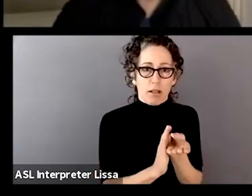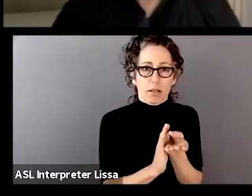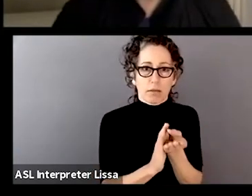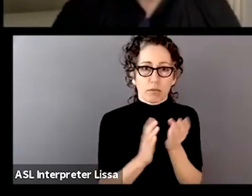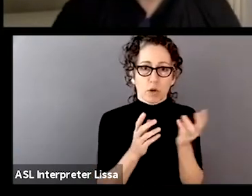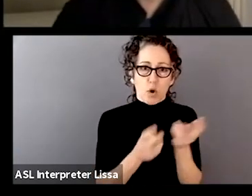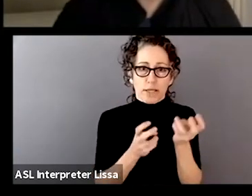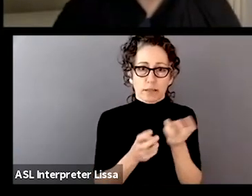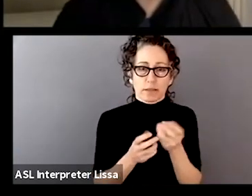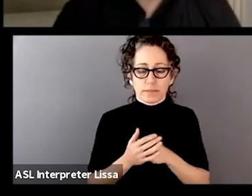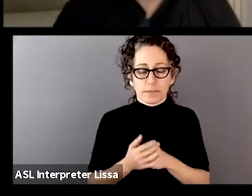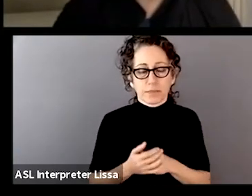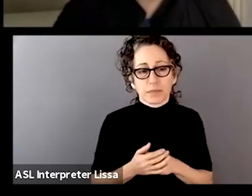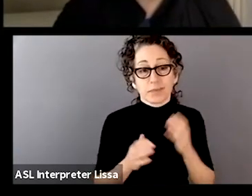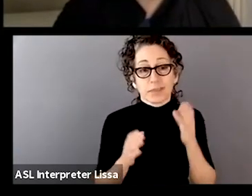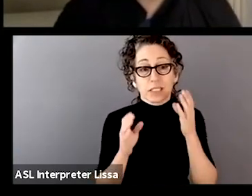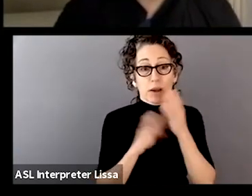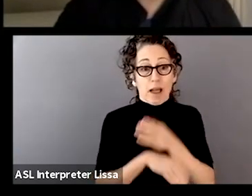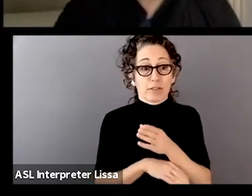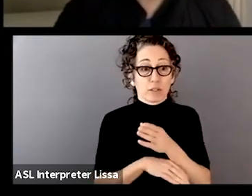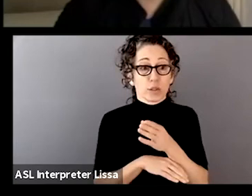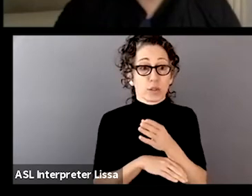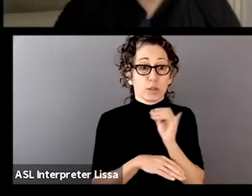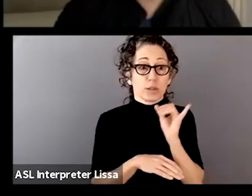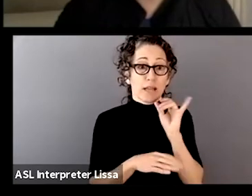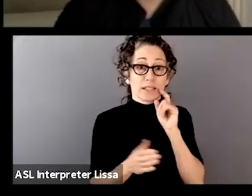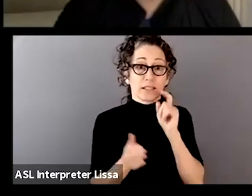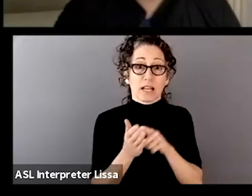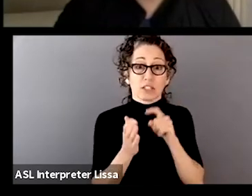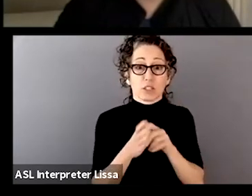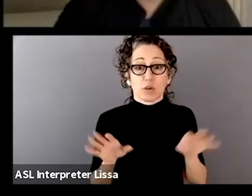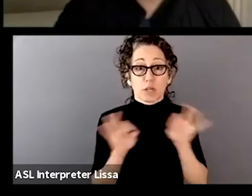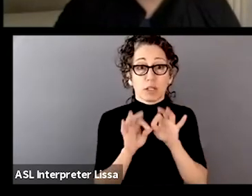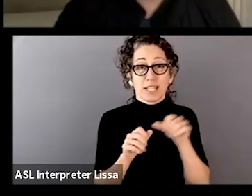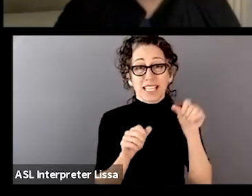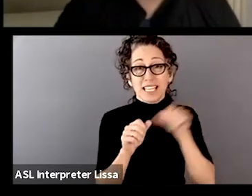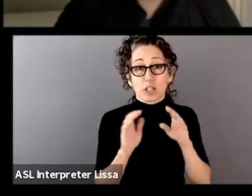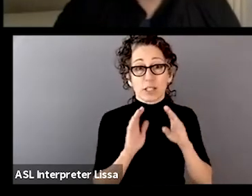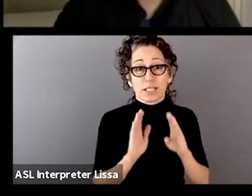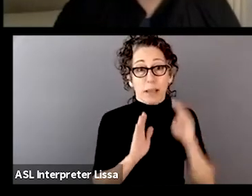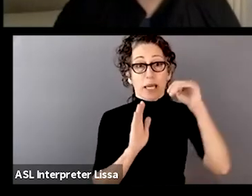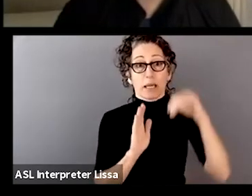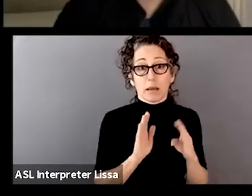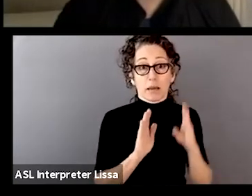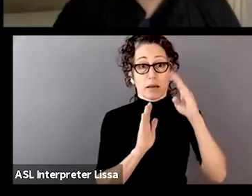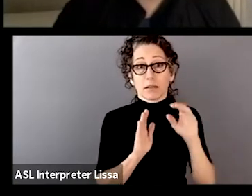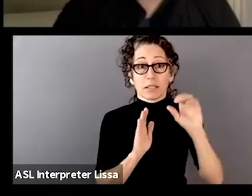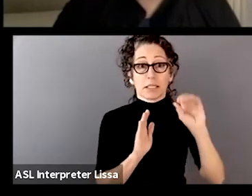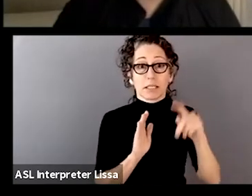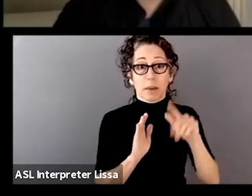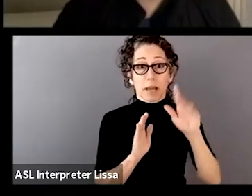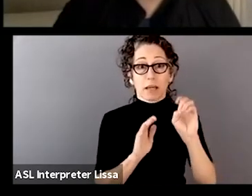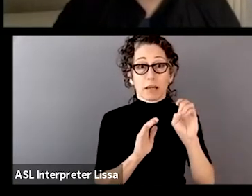So accurate spike detection is critical because even a single spike in a multi-hour recording could be indicative of underlying conditions that